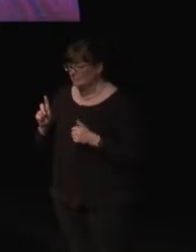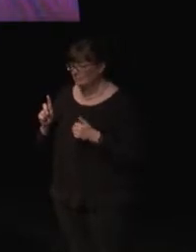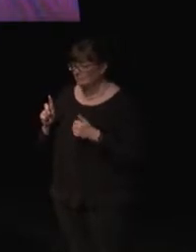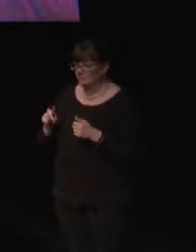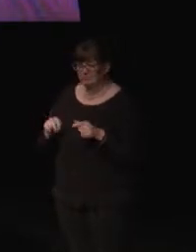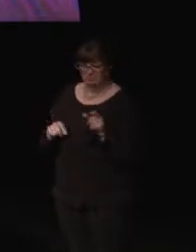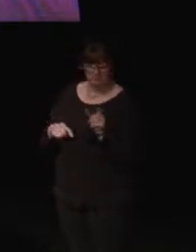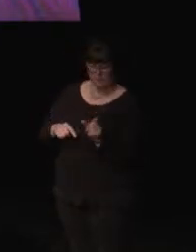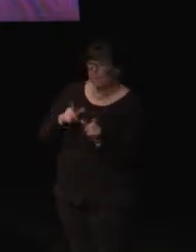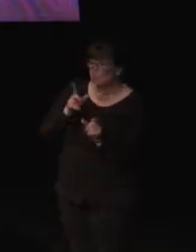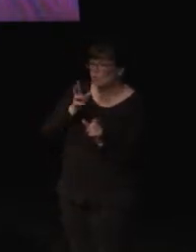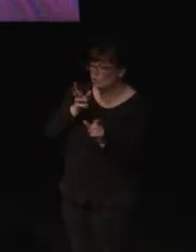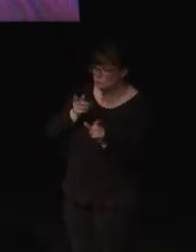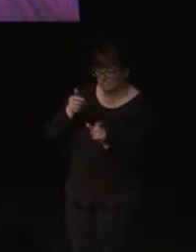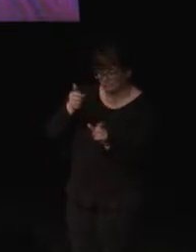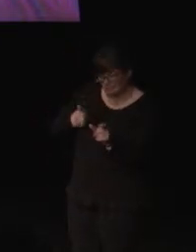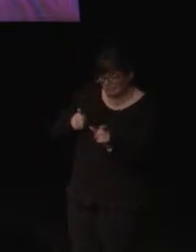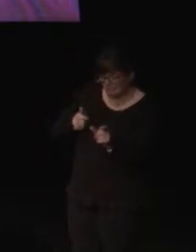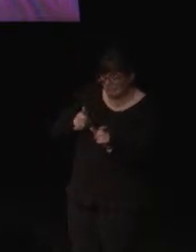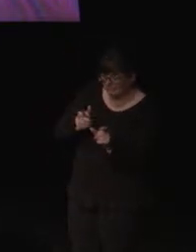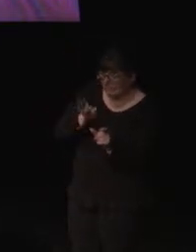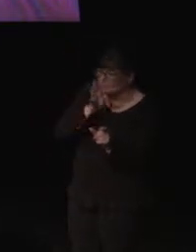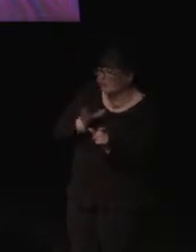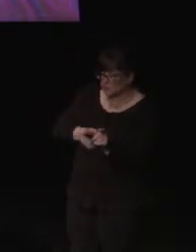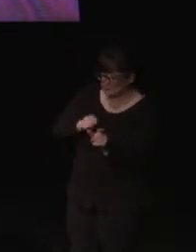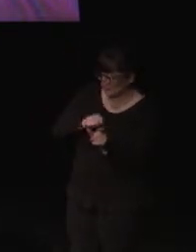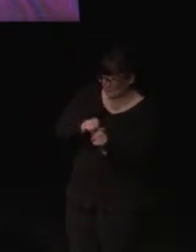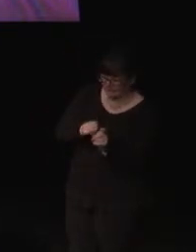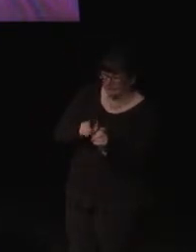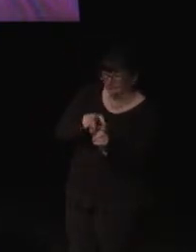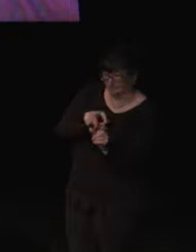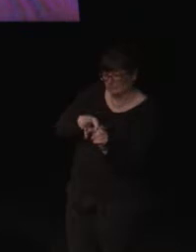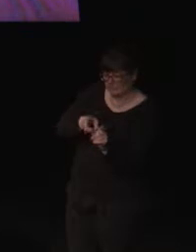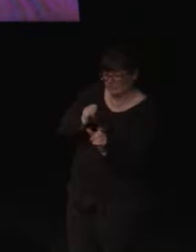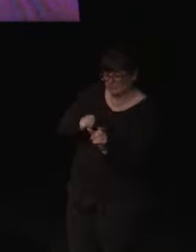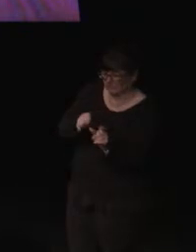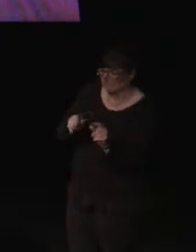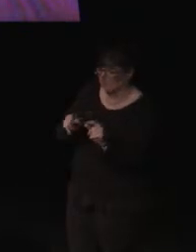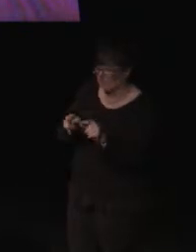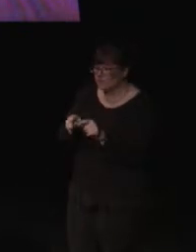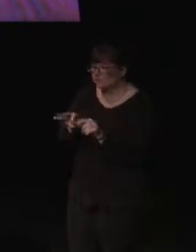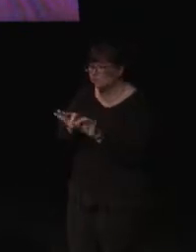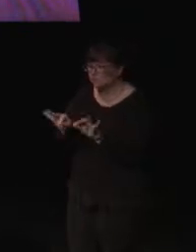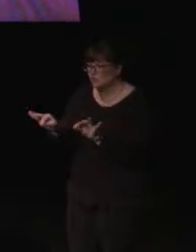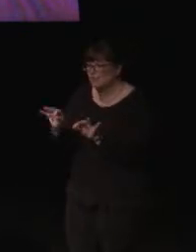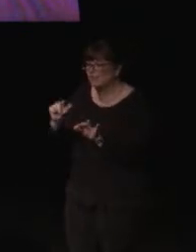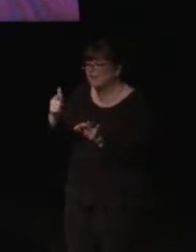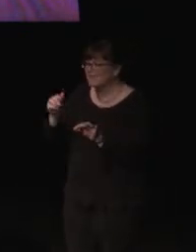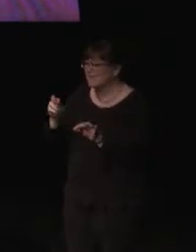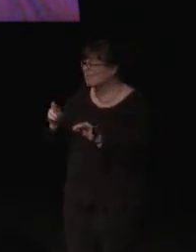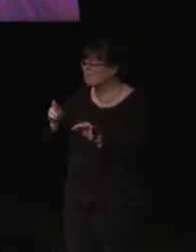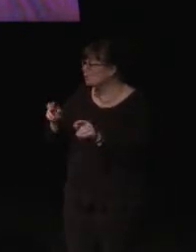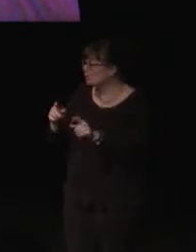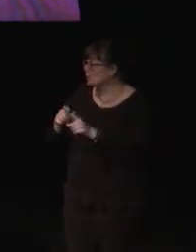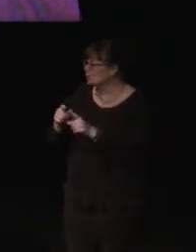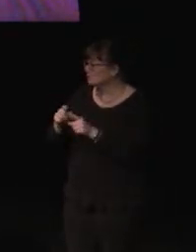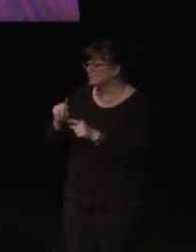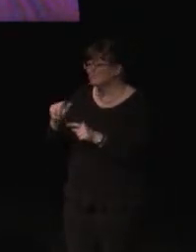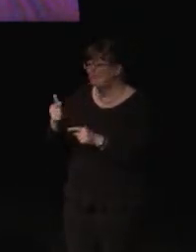Who's actually speaking. Like having a string, the gamer tag, the Xbox Live, or Steam gamer tag, they probably have an ID.